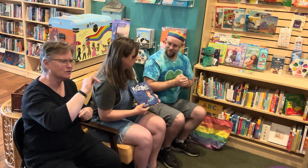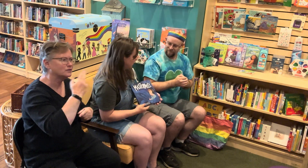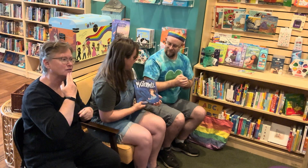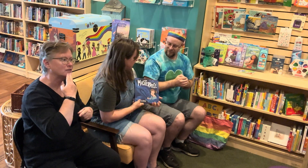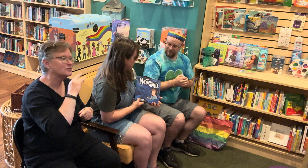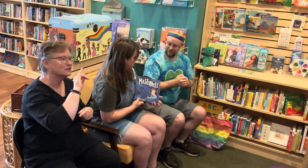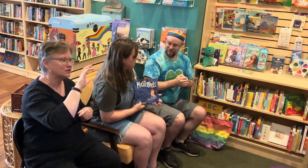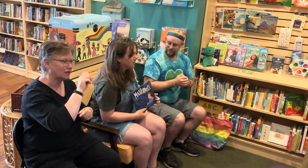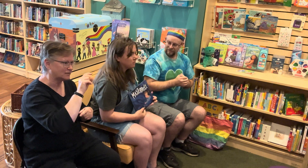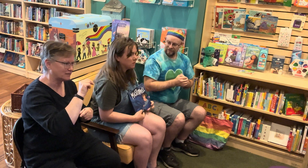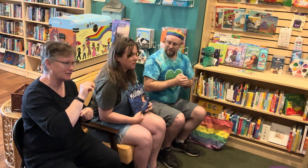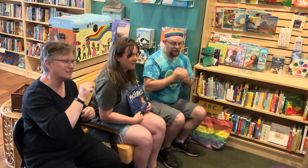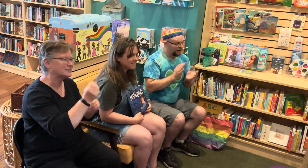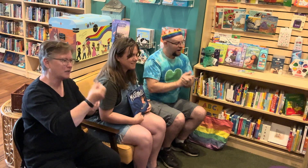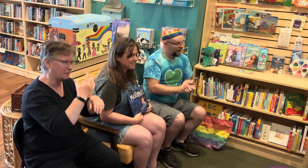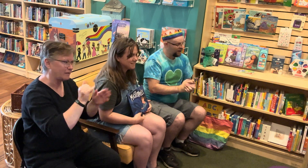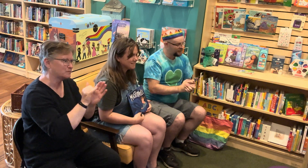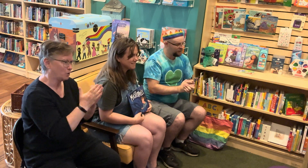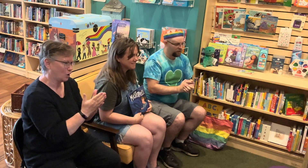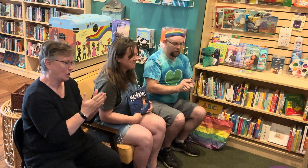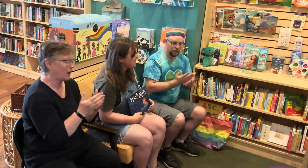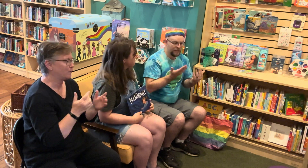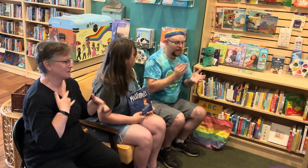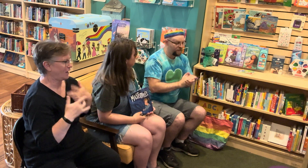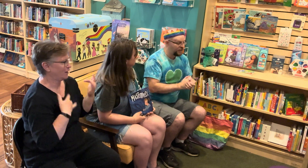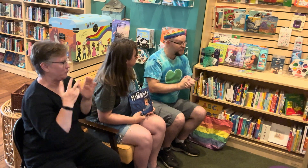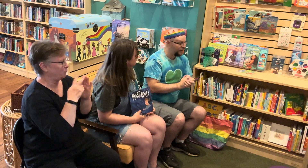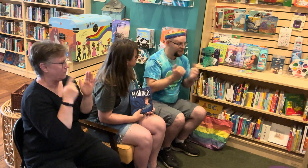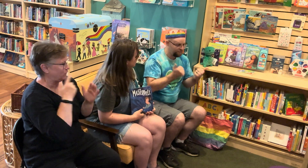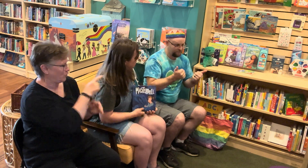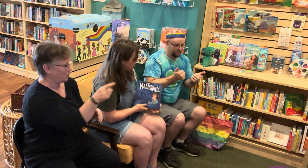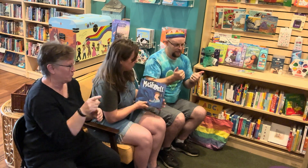story. I'm excited to read it for you guys. AARON: Awesome, all right. Well, let's dive into it.